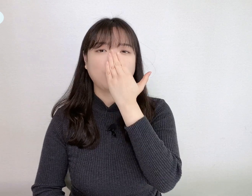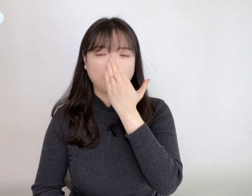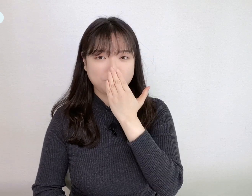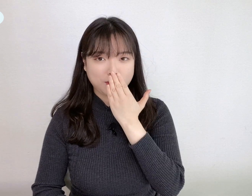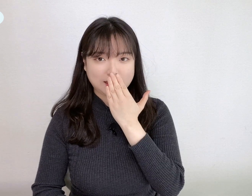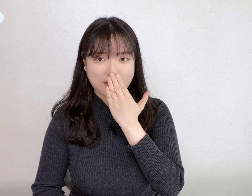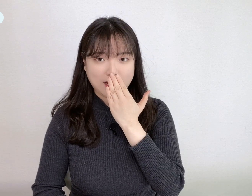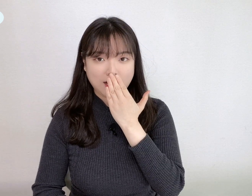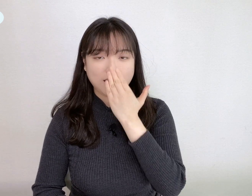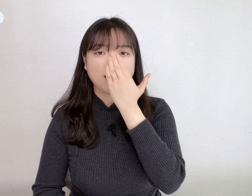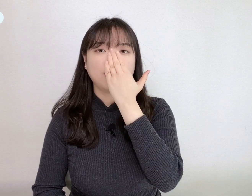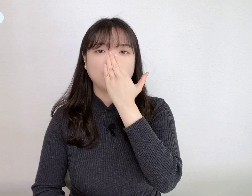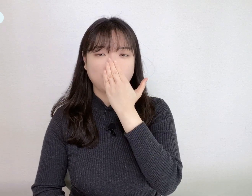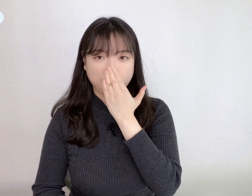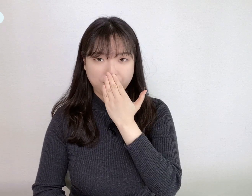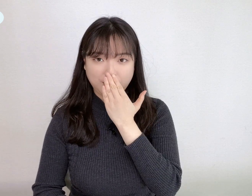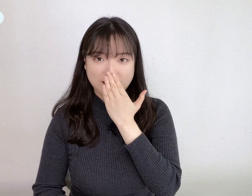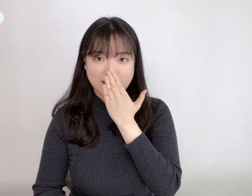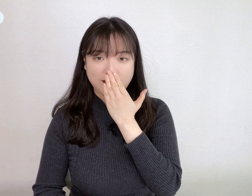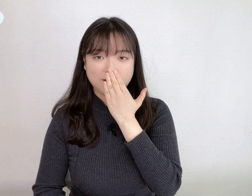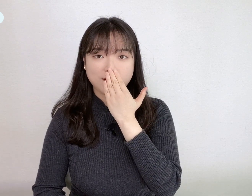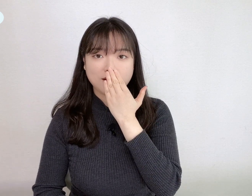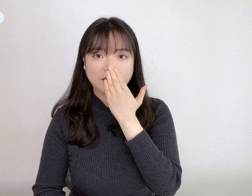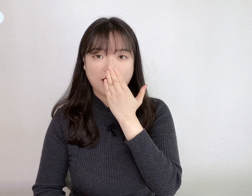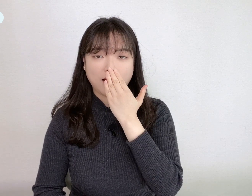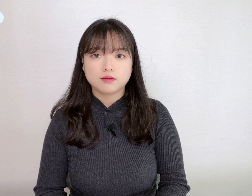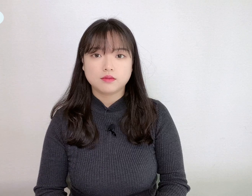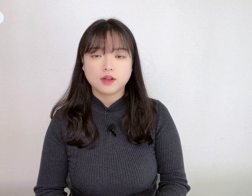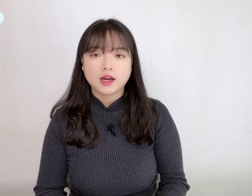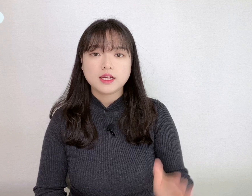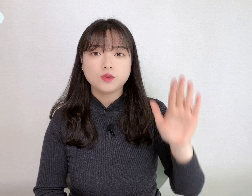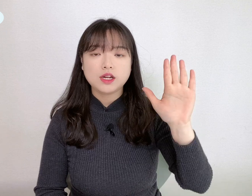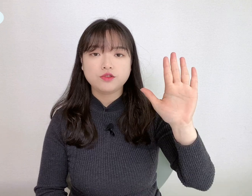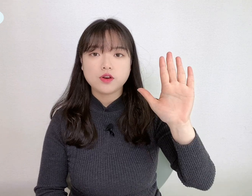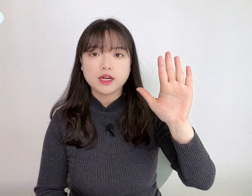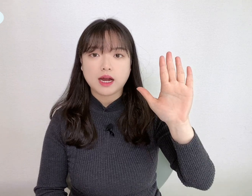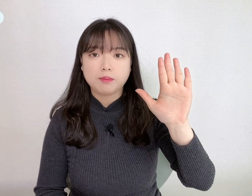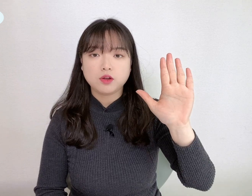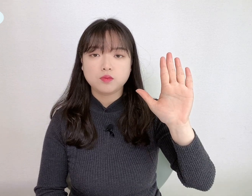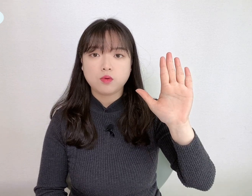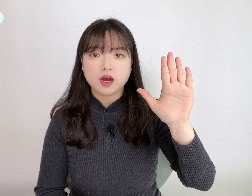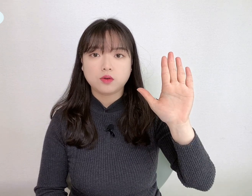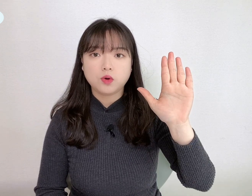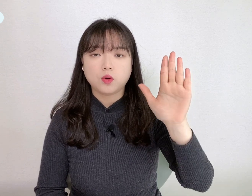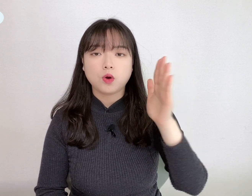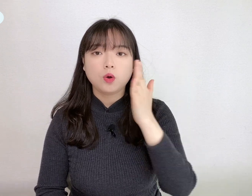the sky, it's a low heart [humbly] like this Gently press the nose